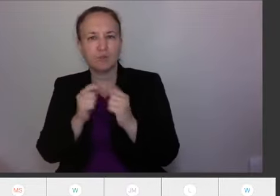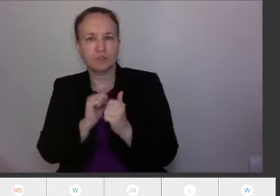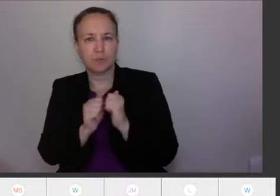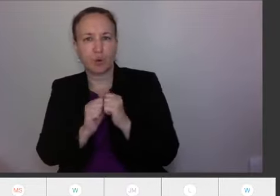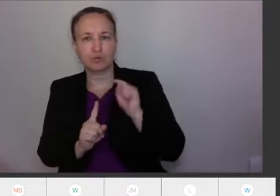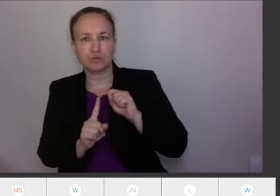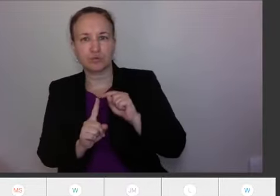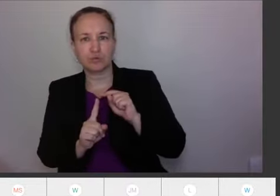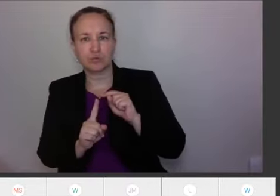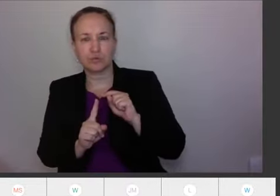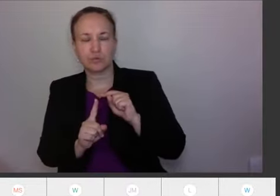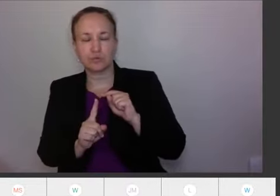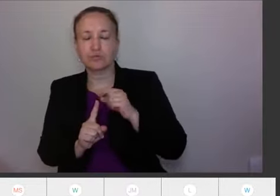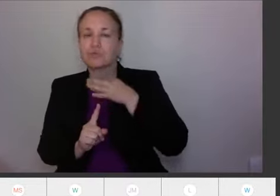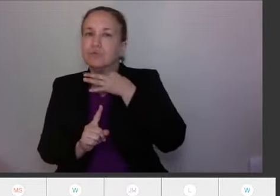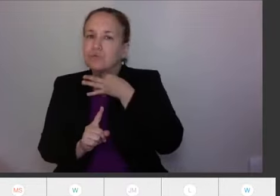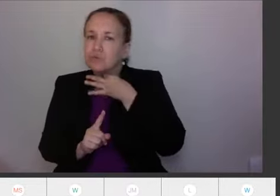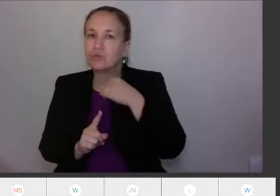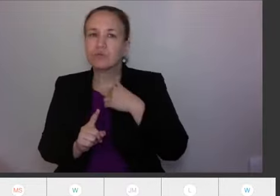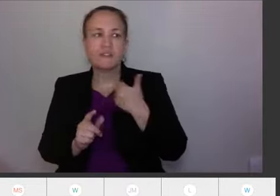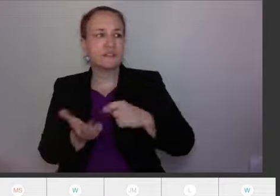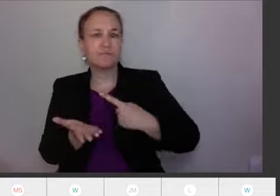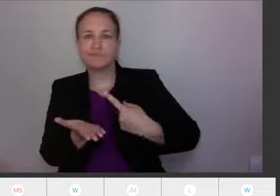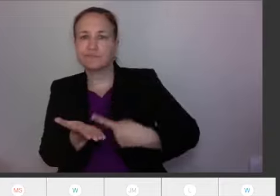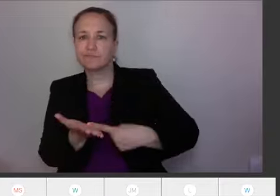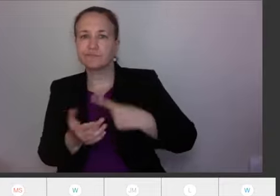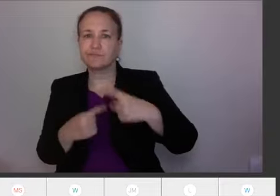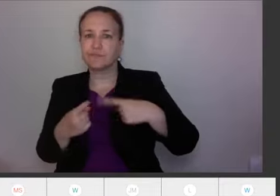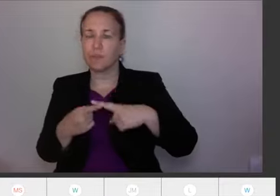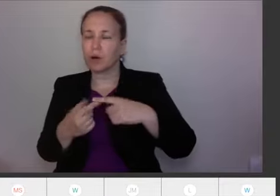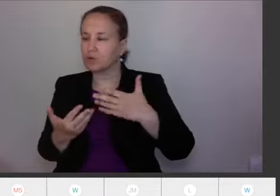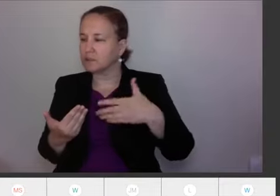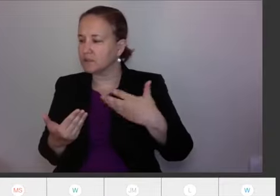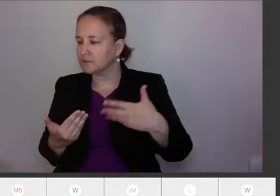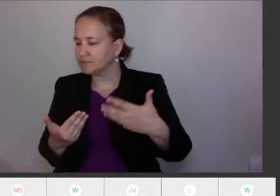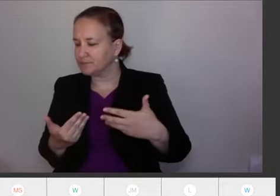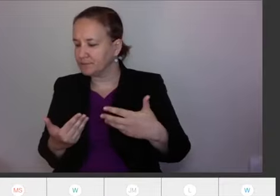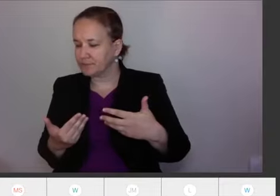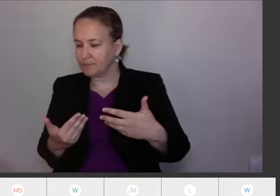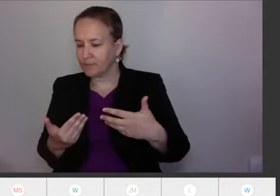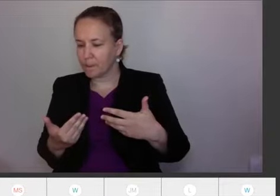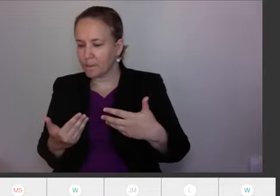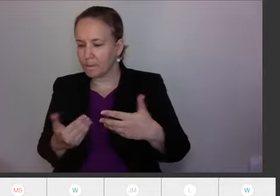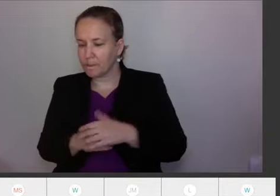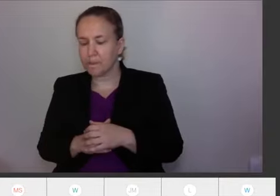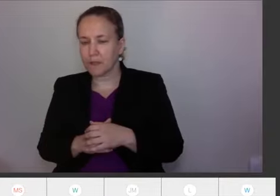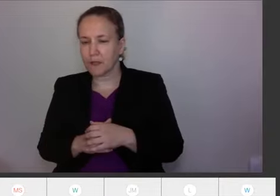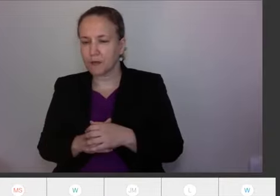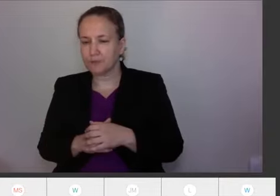uh is there any conversation surrounding uh and uh the the last i recall with you